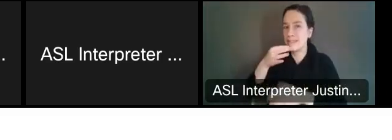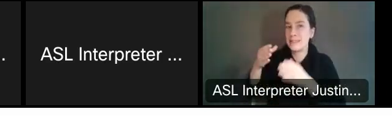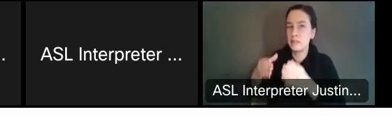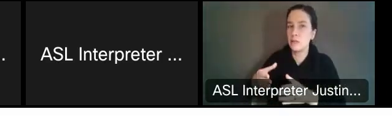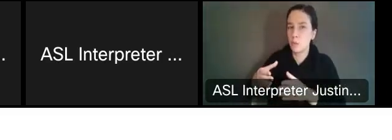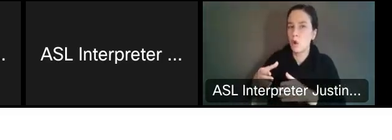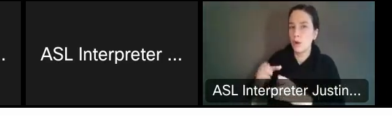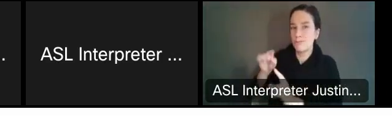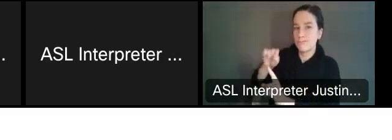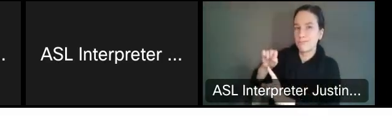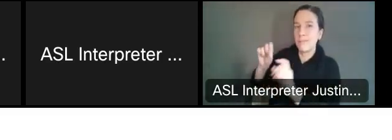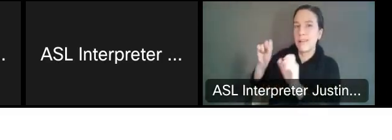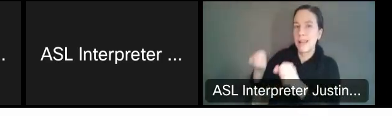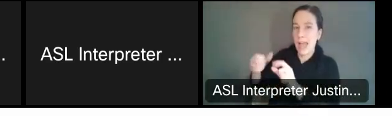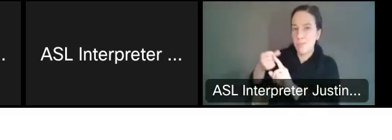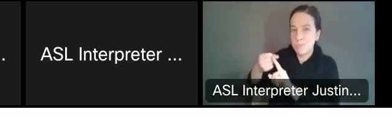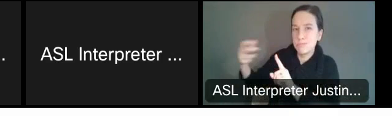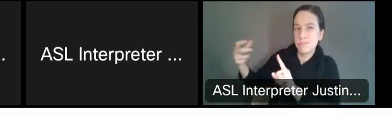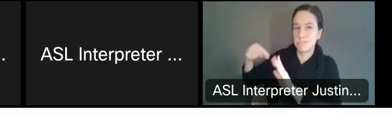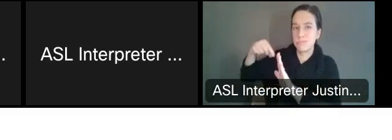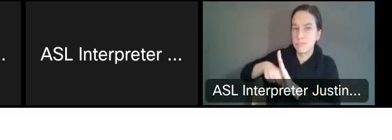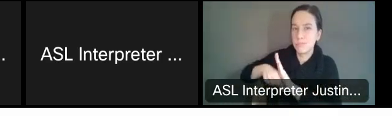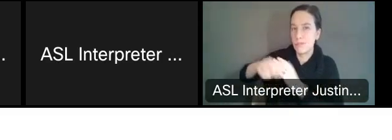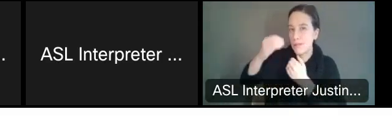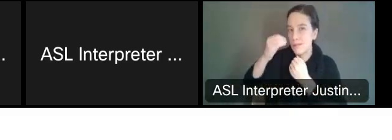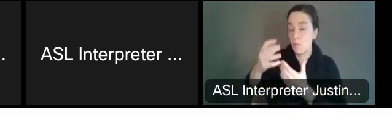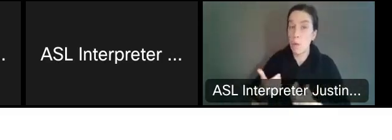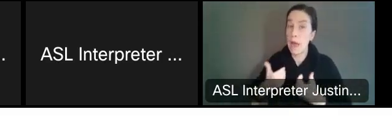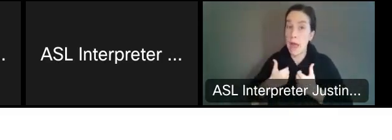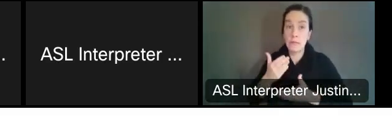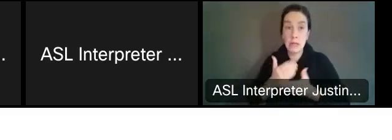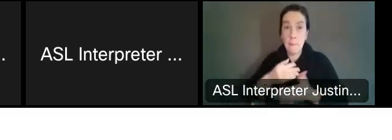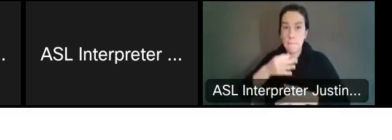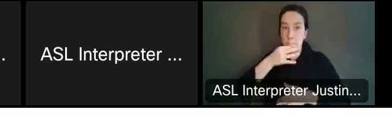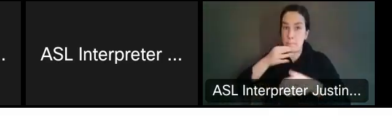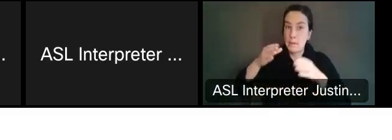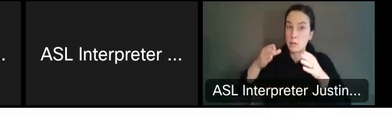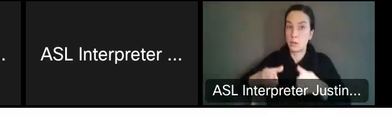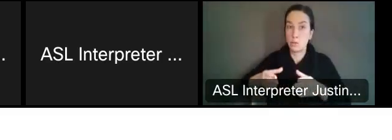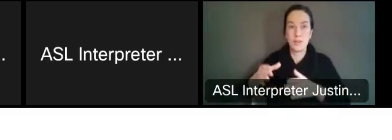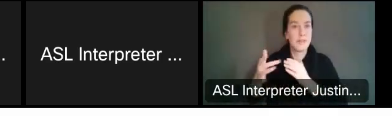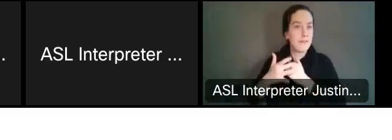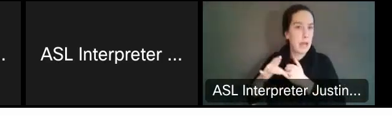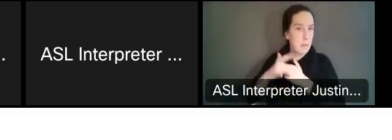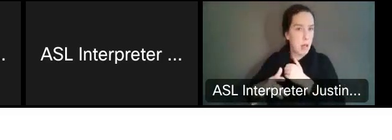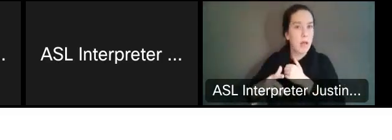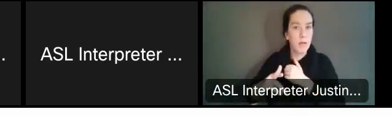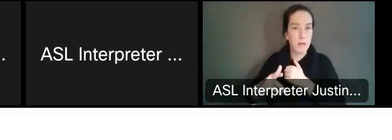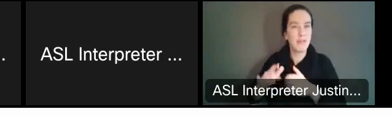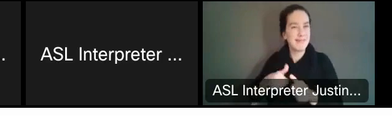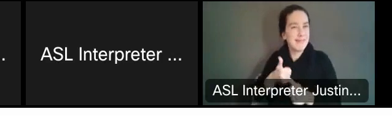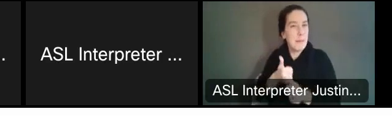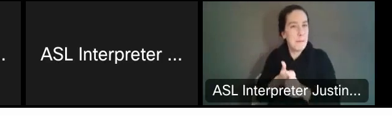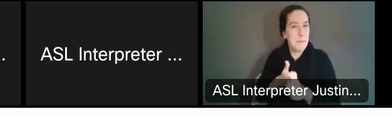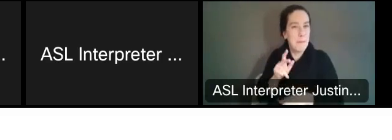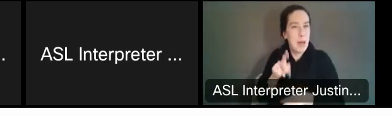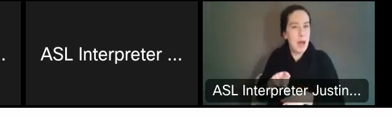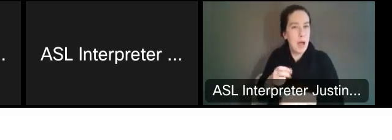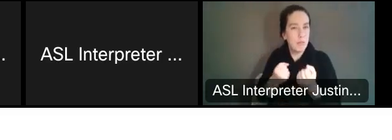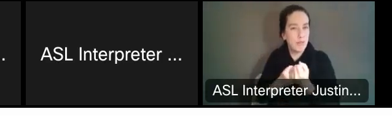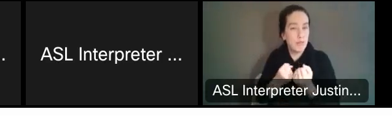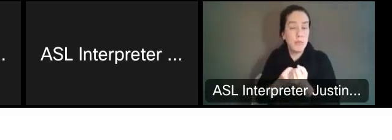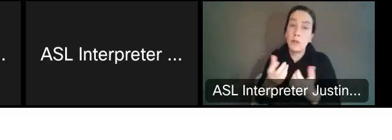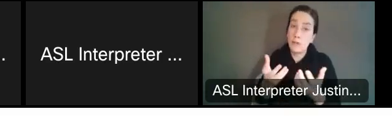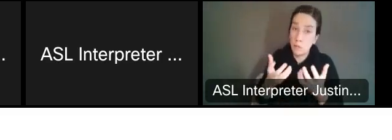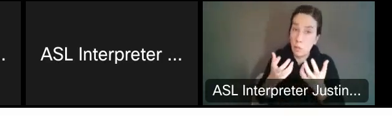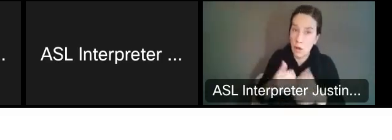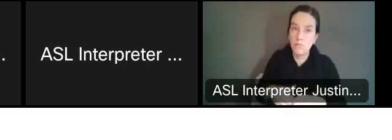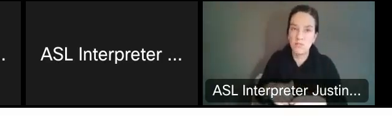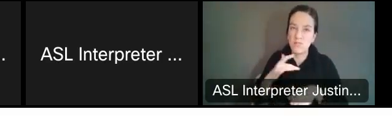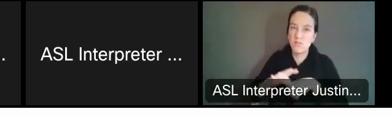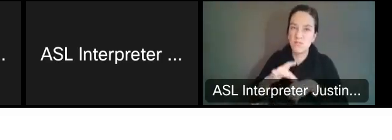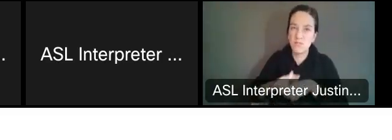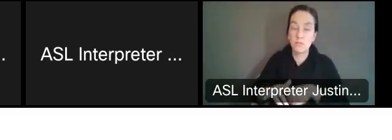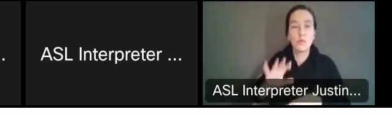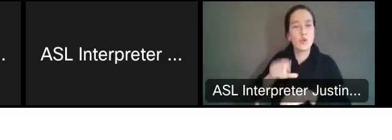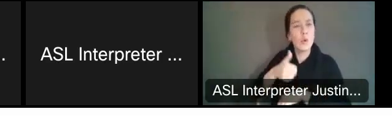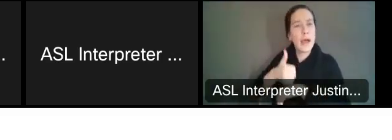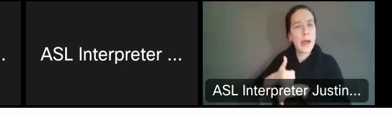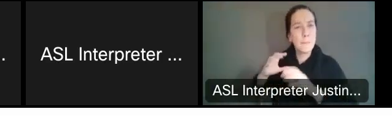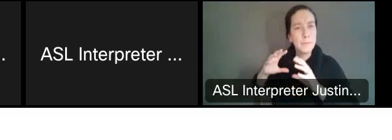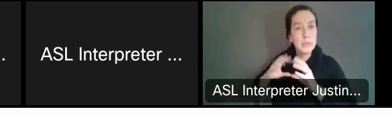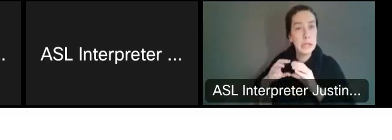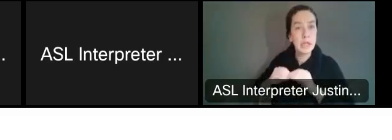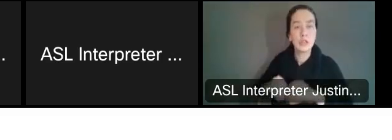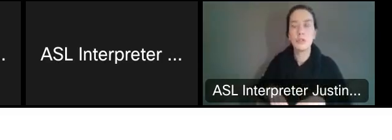There are Minnesota, Department of health vaccine experts available to provide backup support if you would like that additional support, scheduling a session, specifically to answer complex questions,